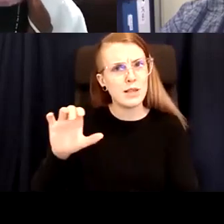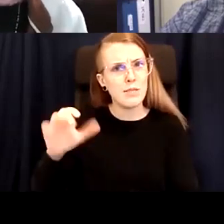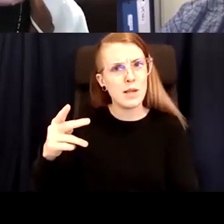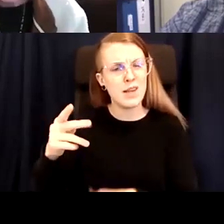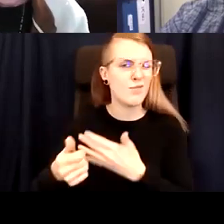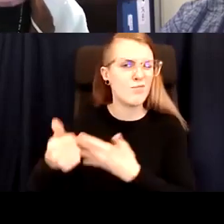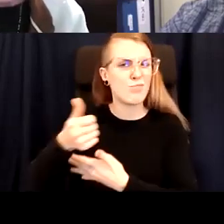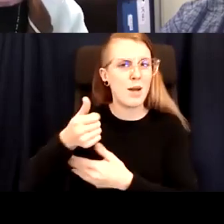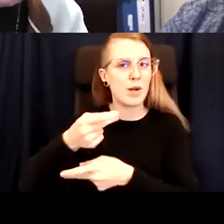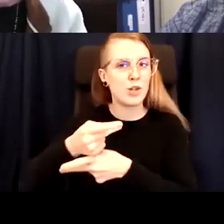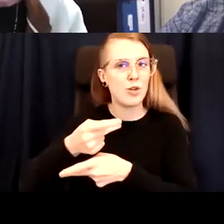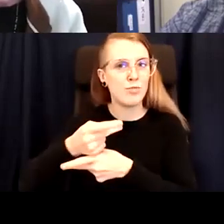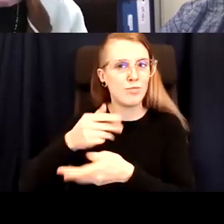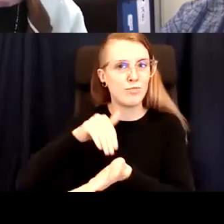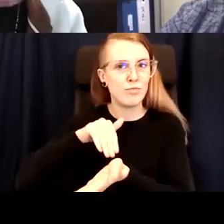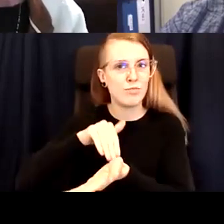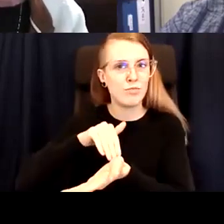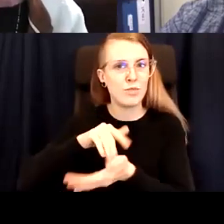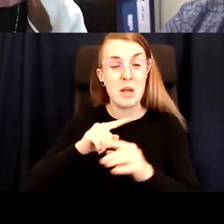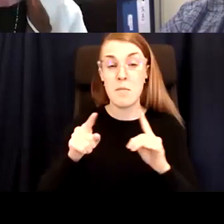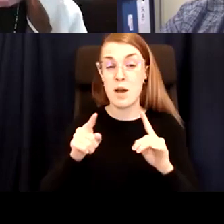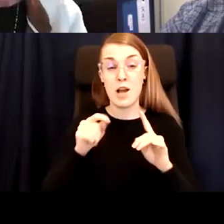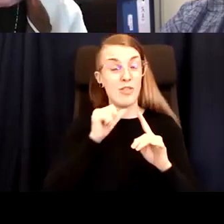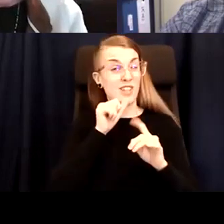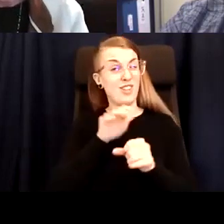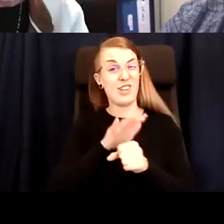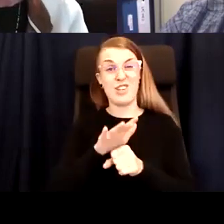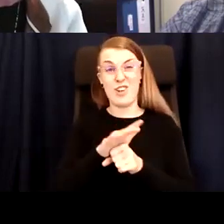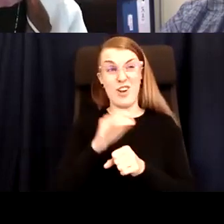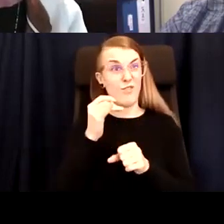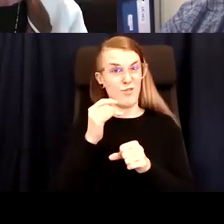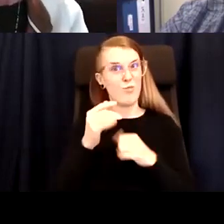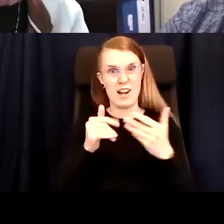Well, that doesn't cut it once you're a certified community behavioral health clinic.